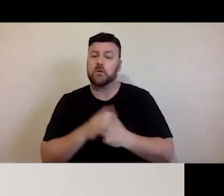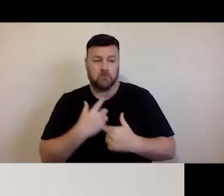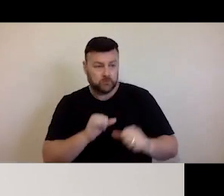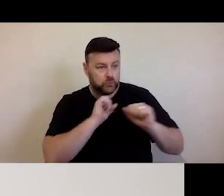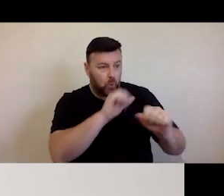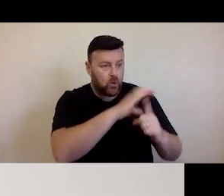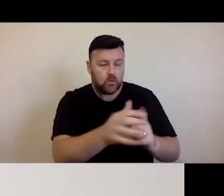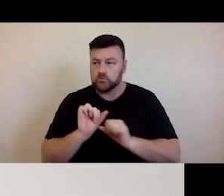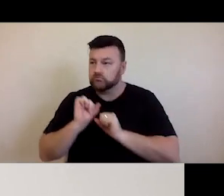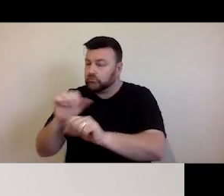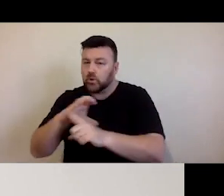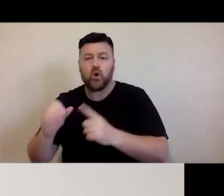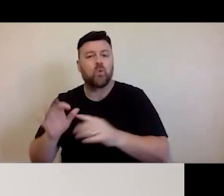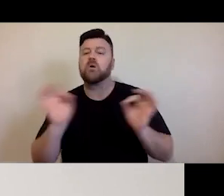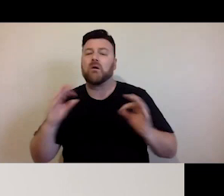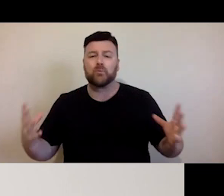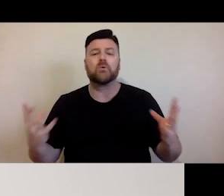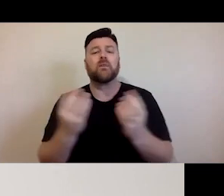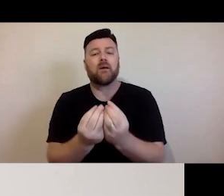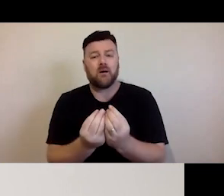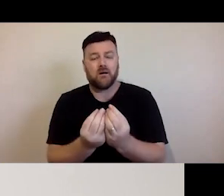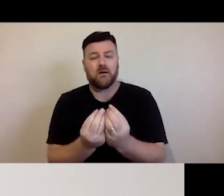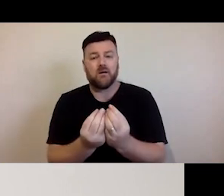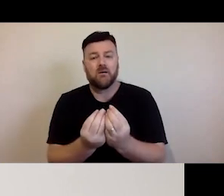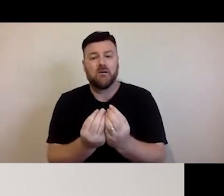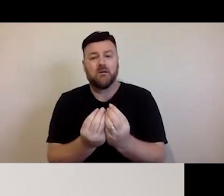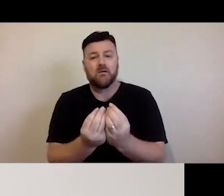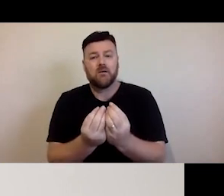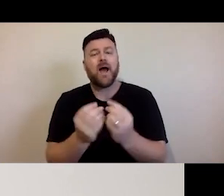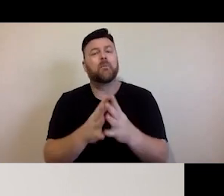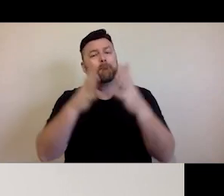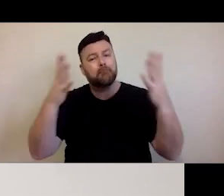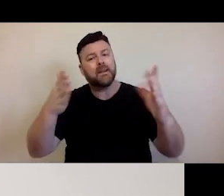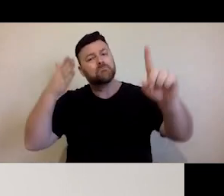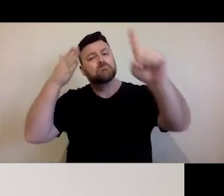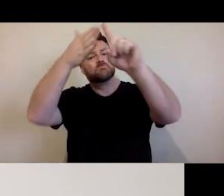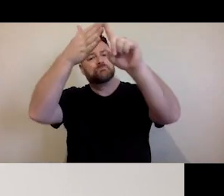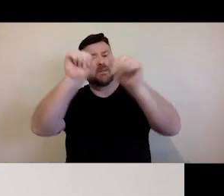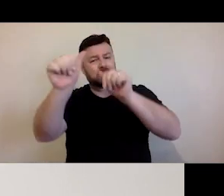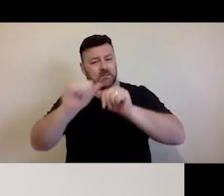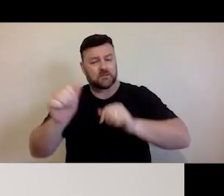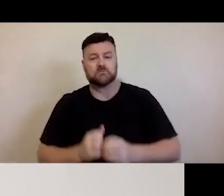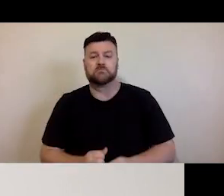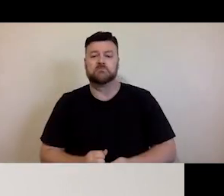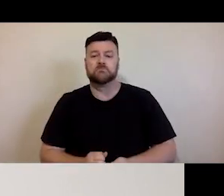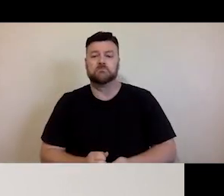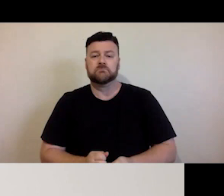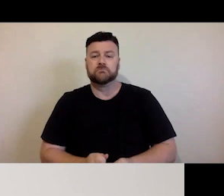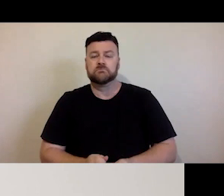But it's a bringing together to share in something bigger and greater. The hybrid nature means that it's shared in